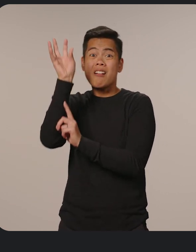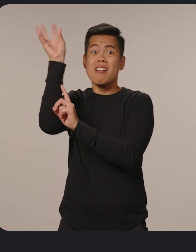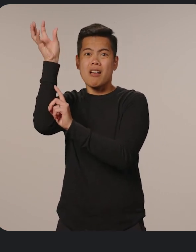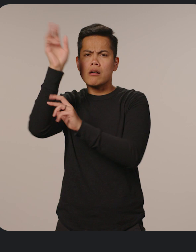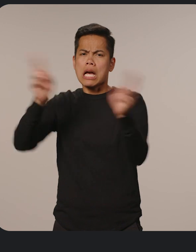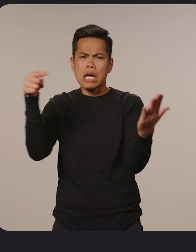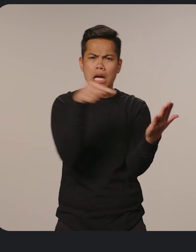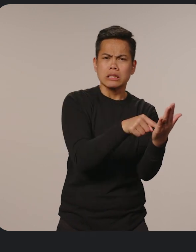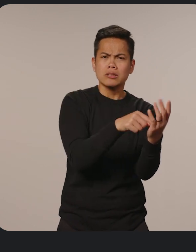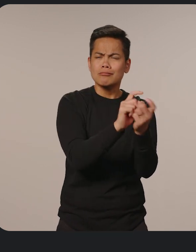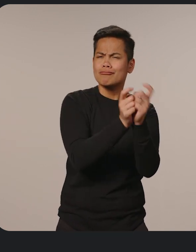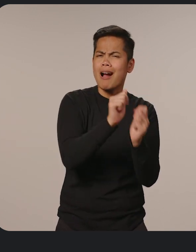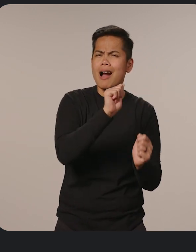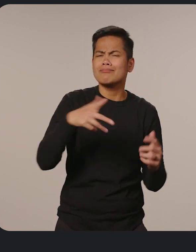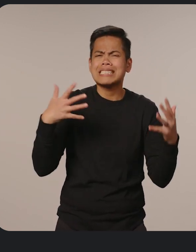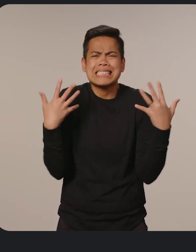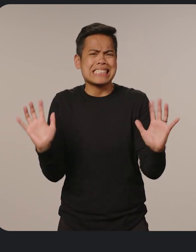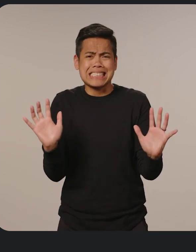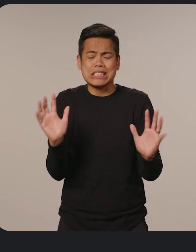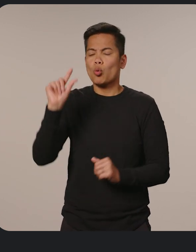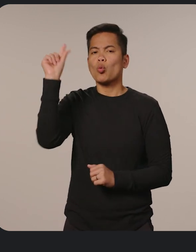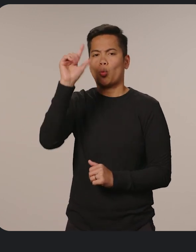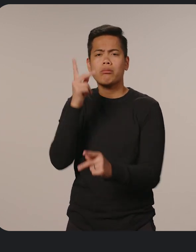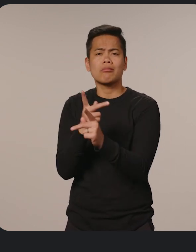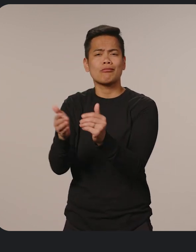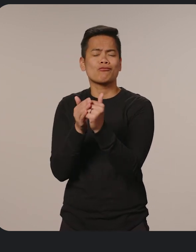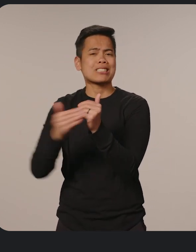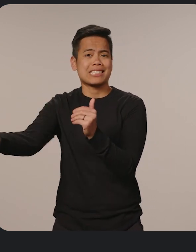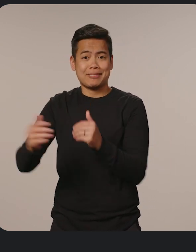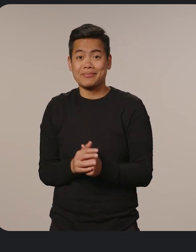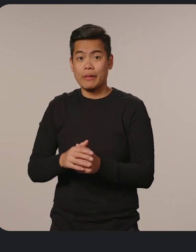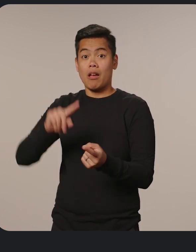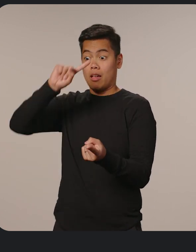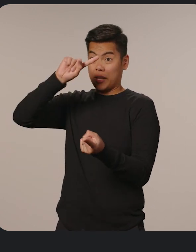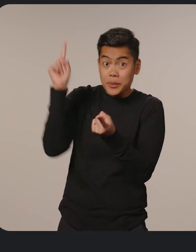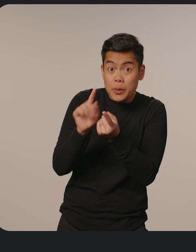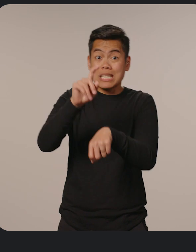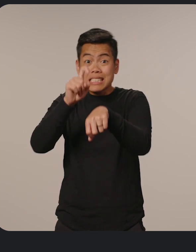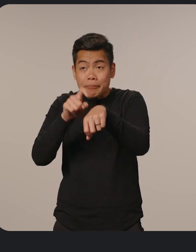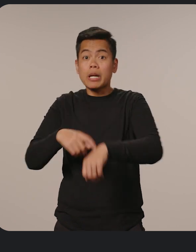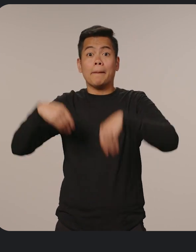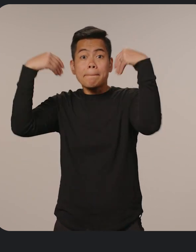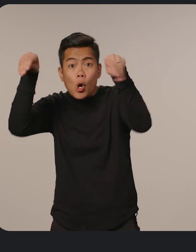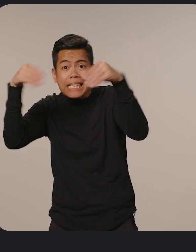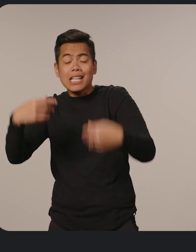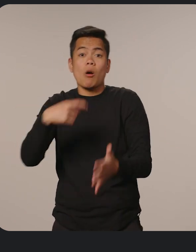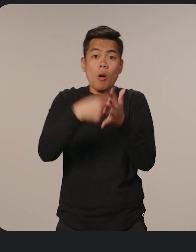Google takes care of the rest. This both reduces your time to market and lowers the ongoing cost of operating the light bulb.